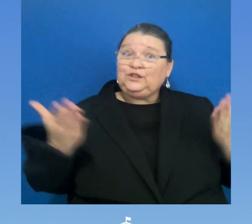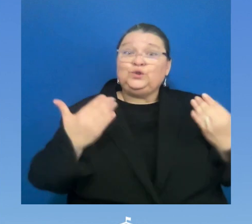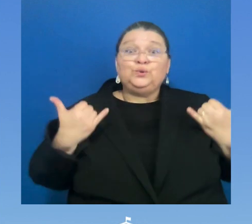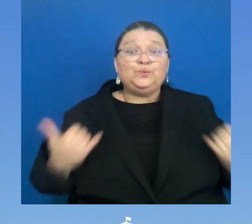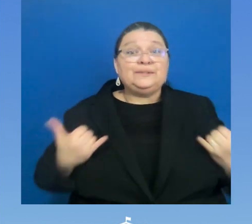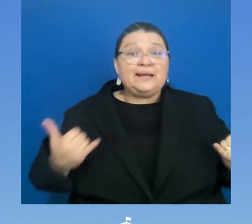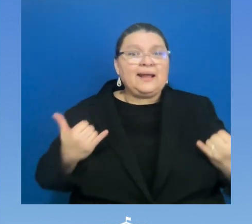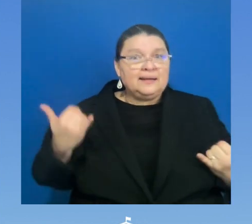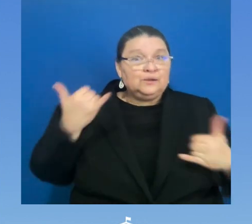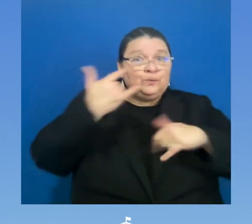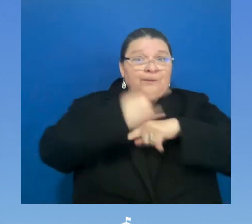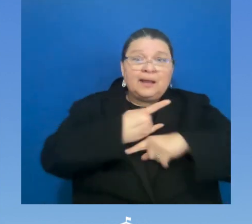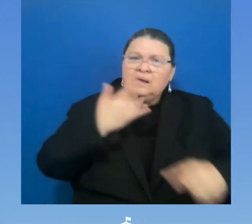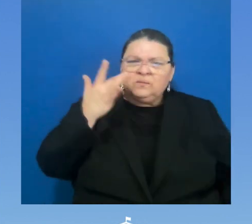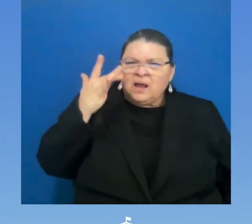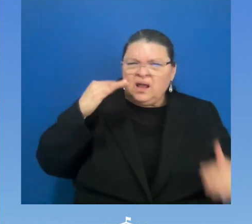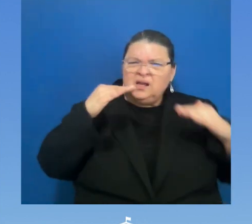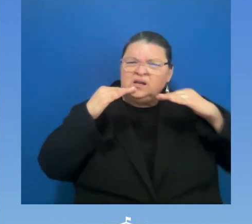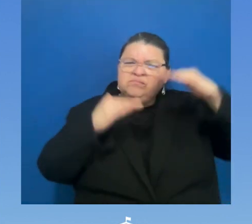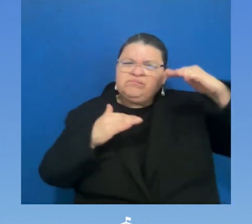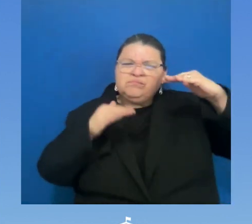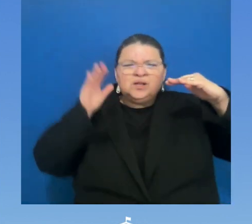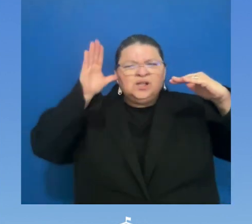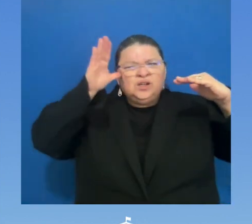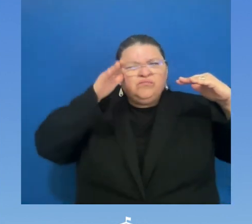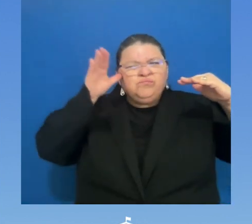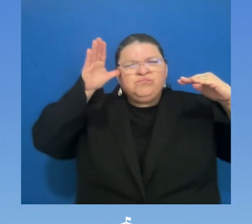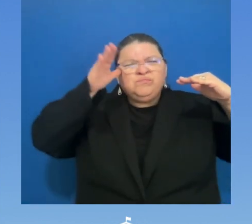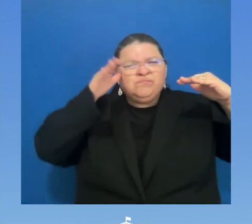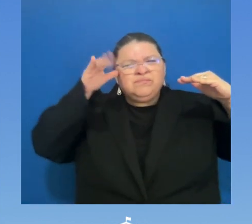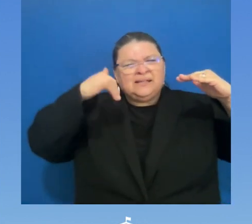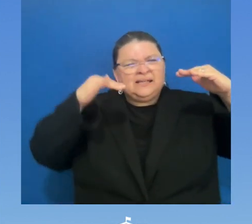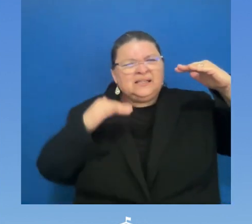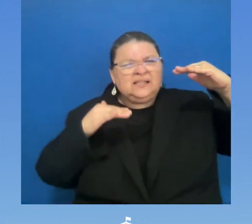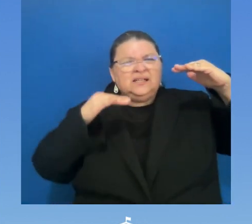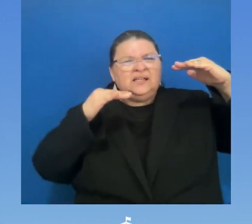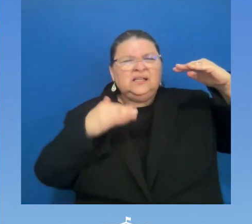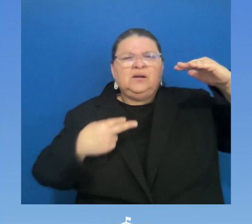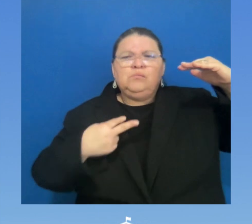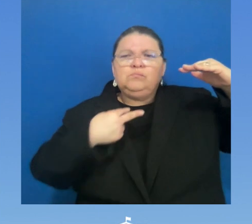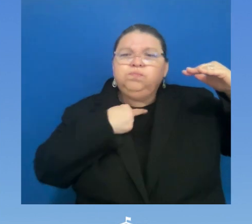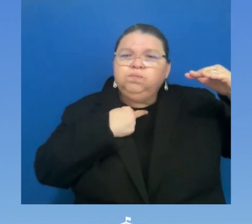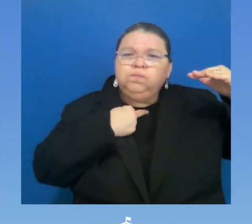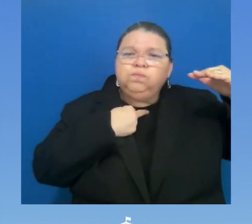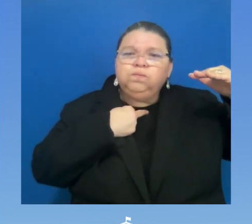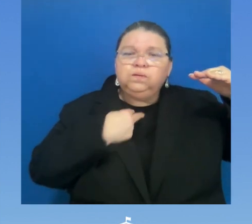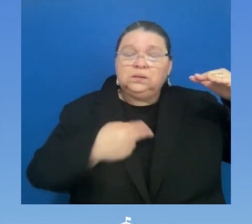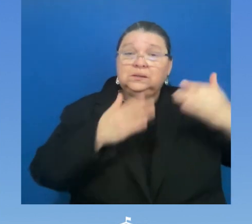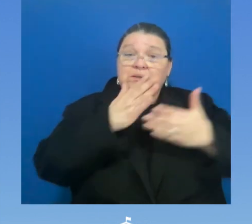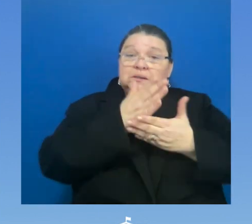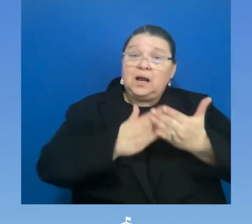Our administration's economic agenda tries to address this by reducing the cost of child care,